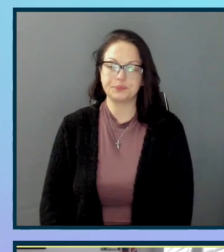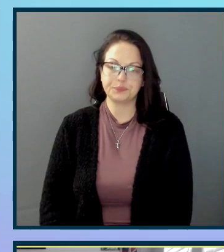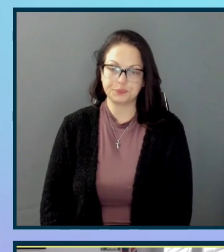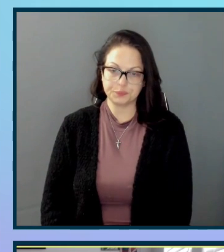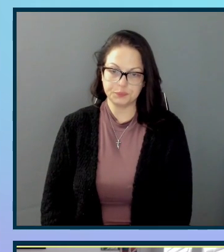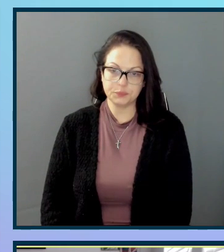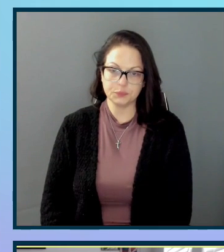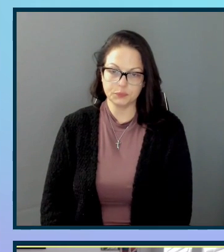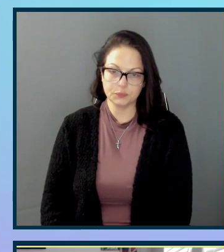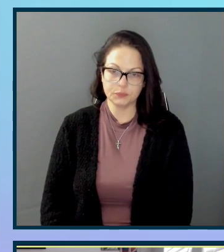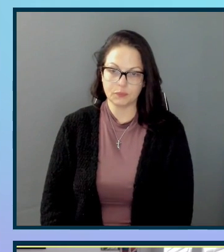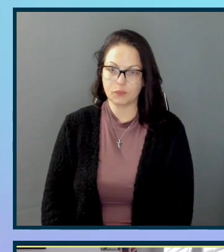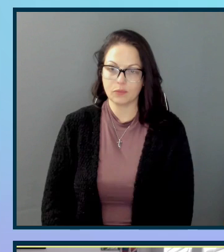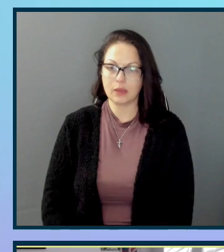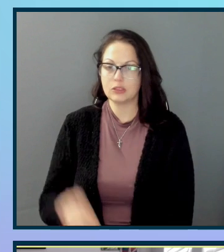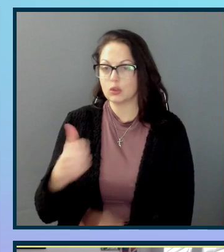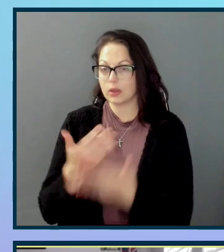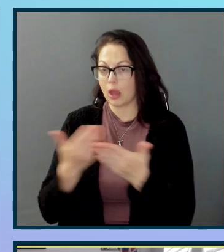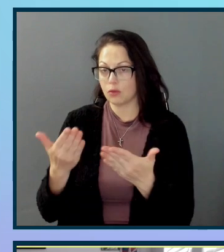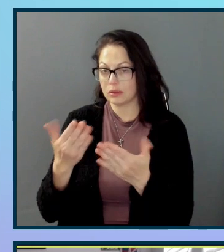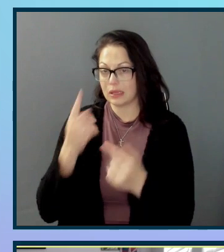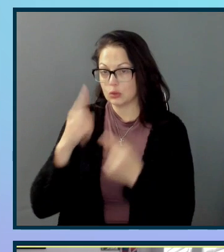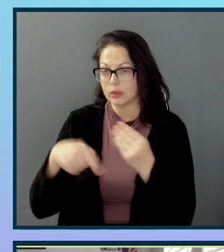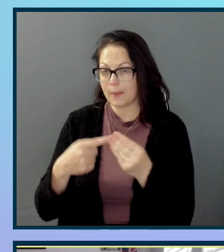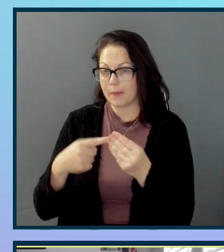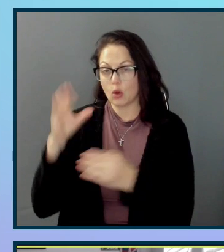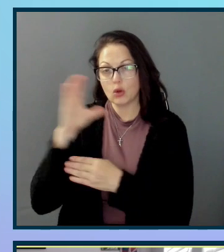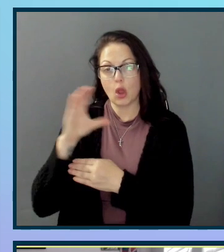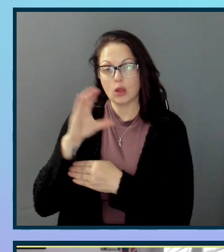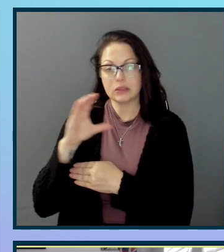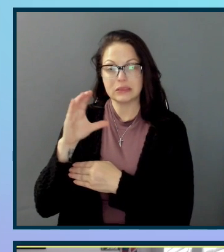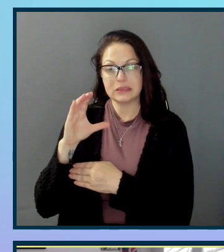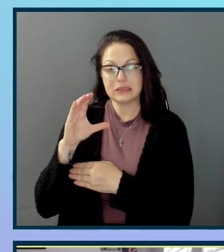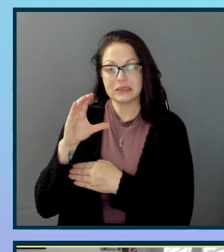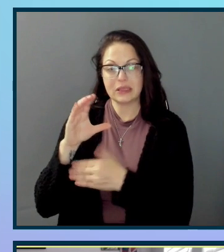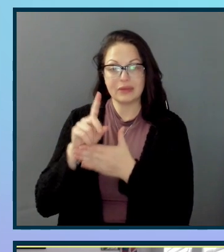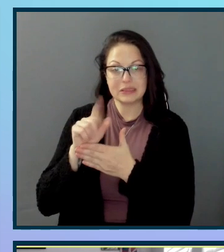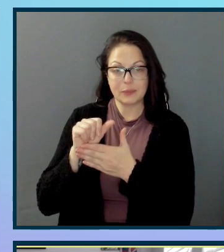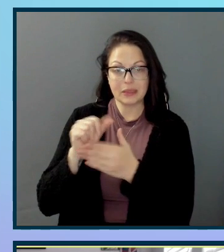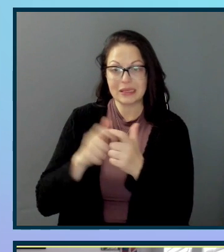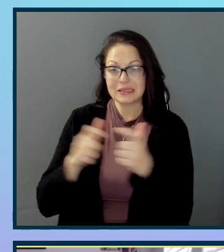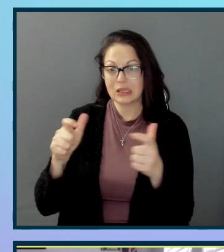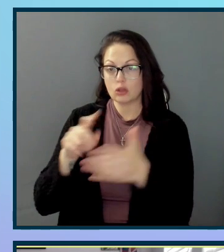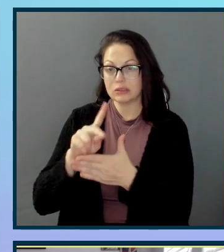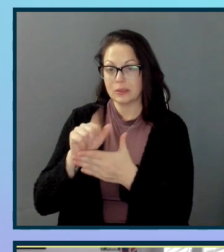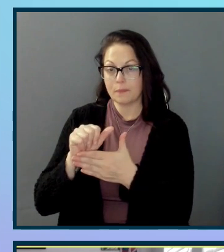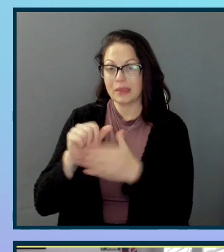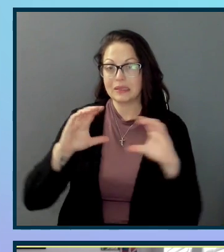The other thing to keep in mind is that cognitive accessibility or cognitive disability is the largest disability category in the world.